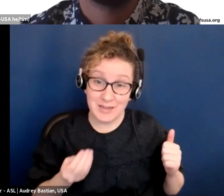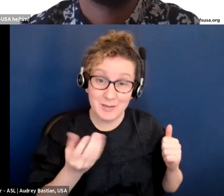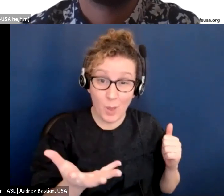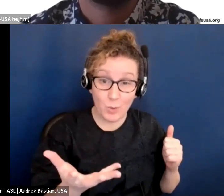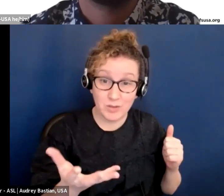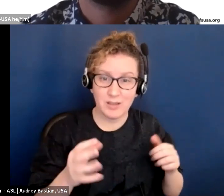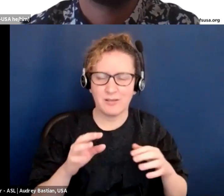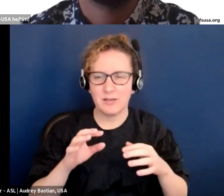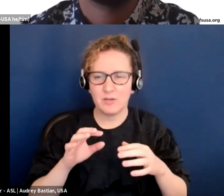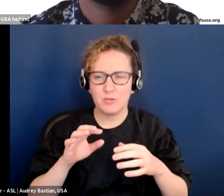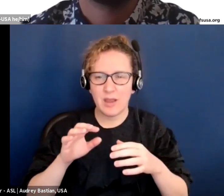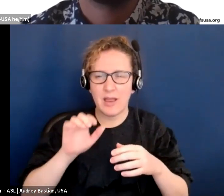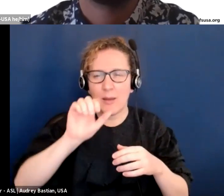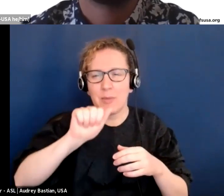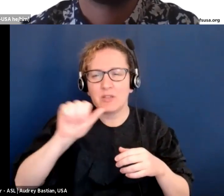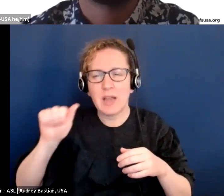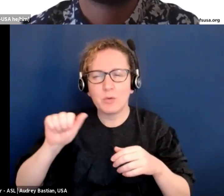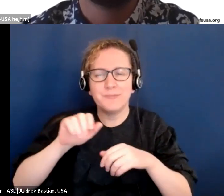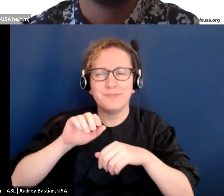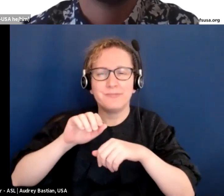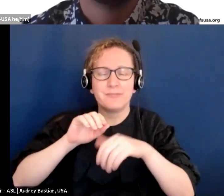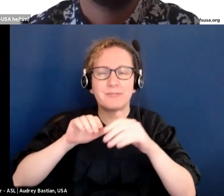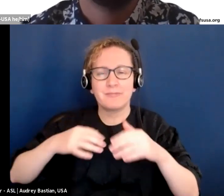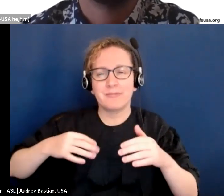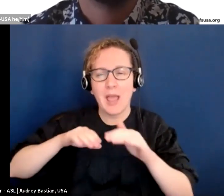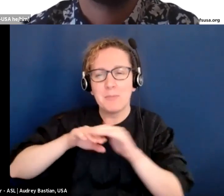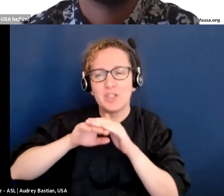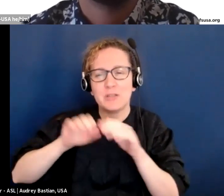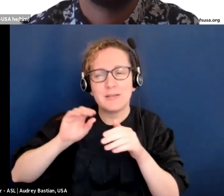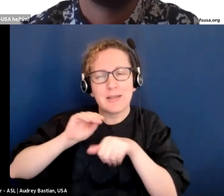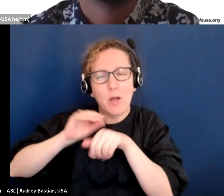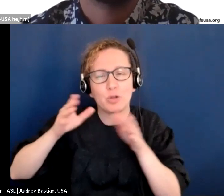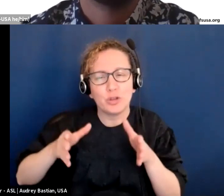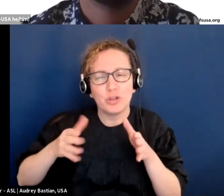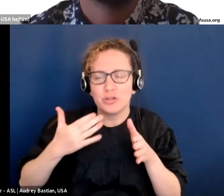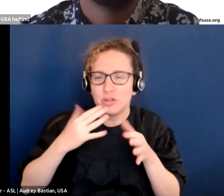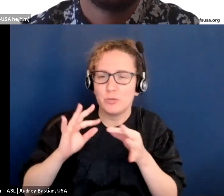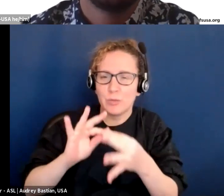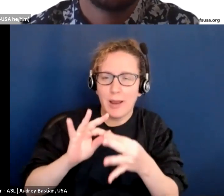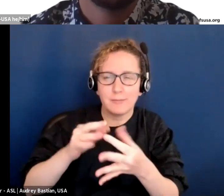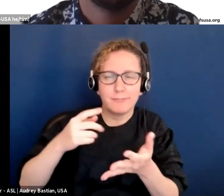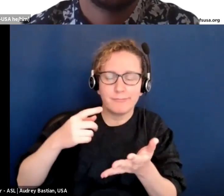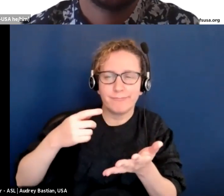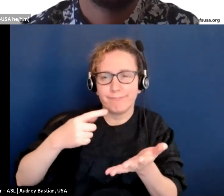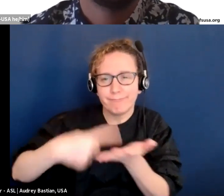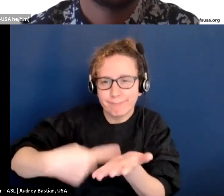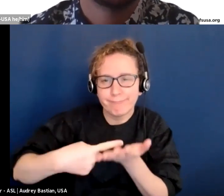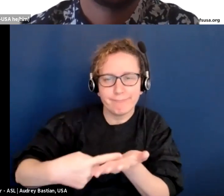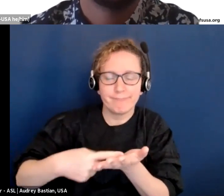admissions counselor is good. >> JUSTIN HARFORD: That is great. Thank you,